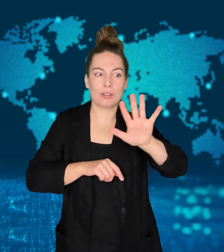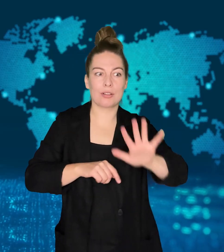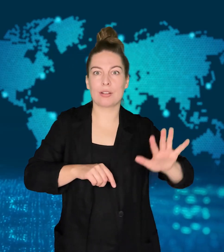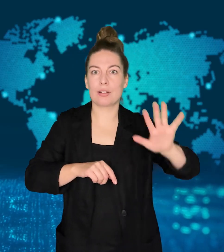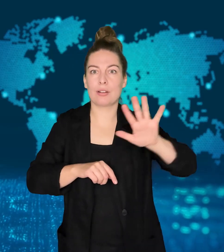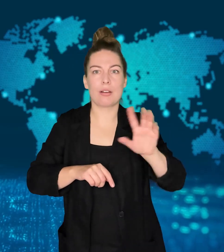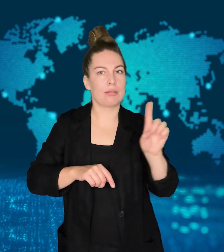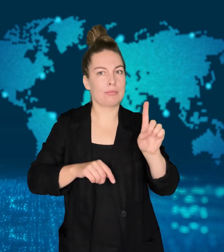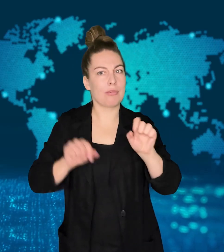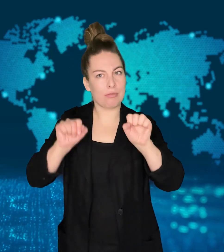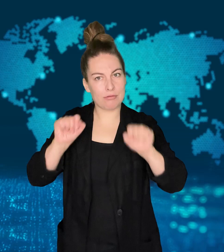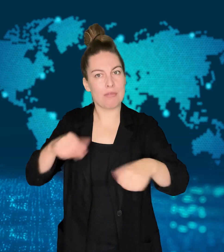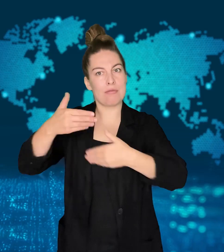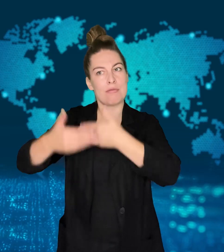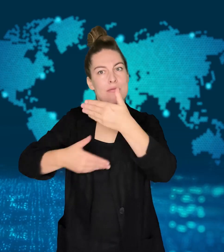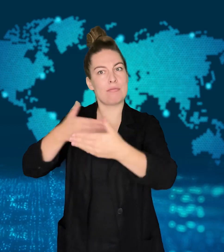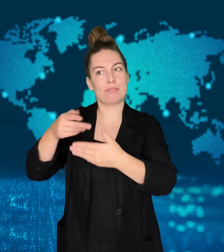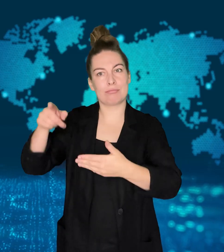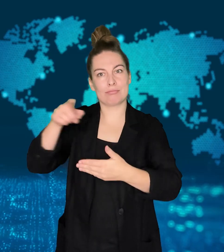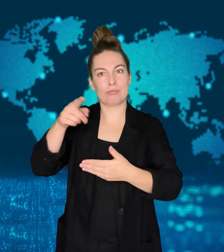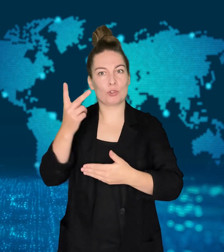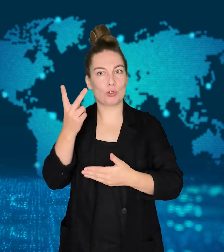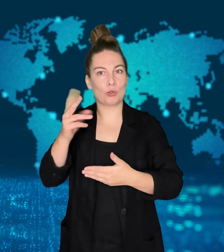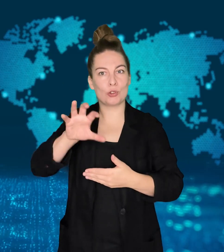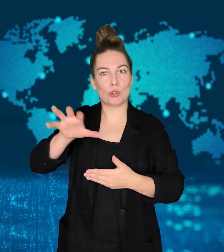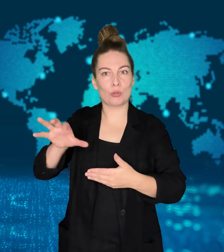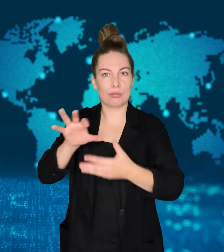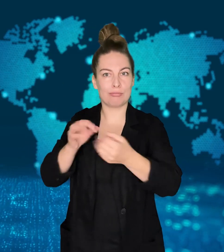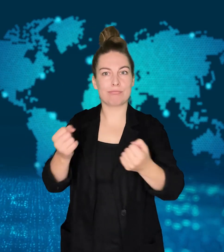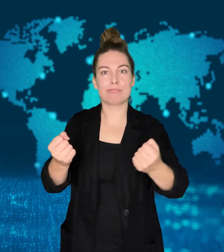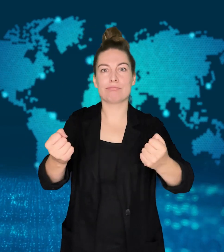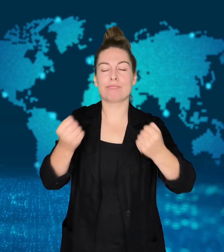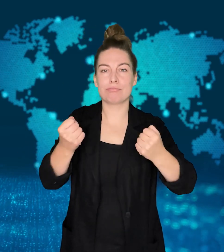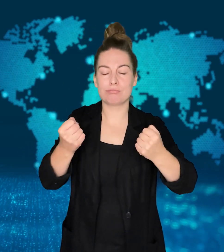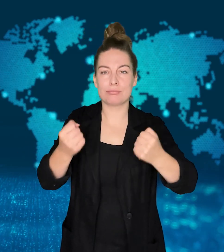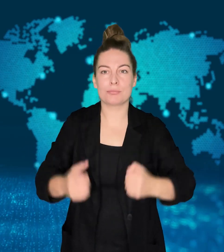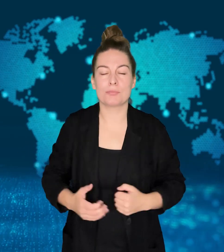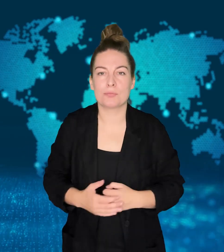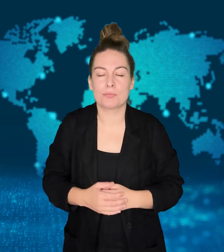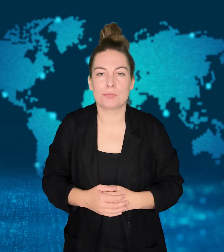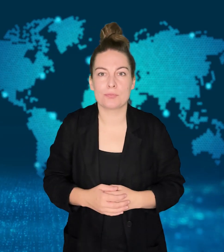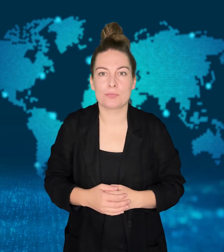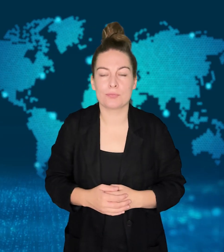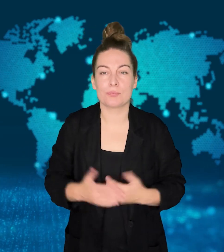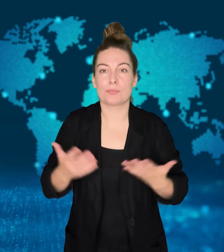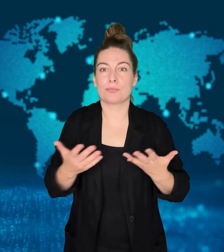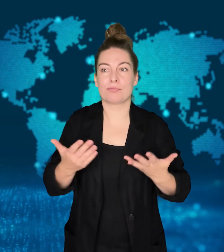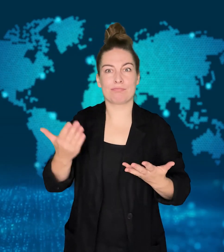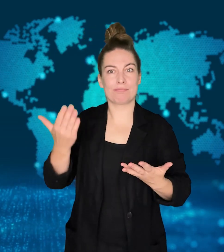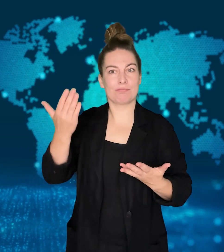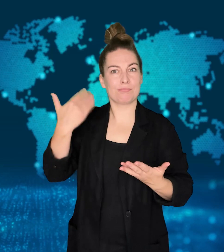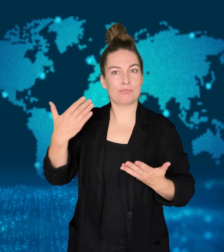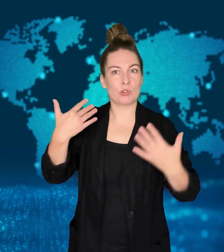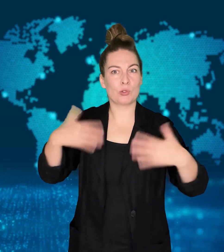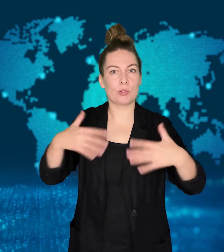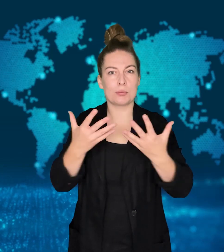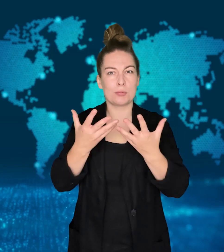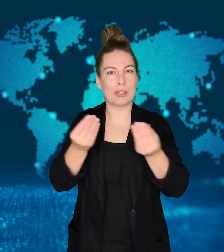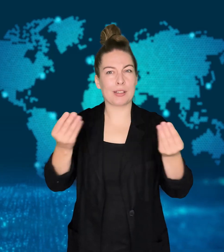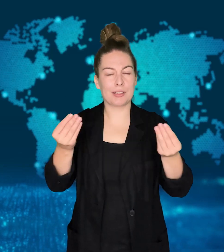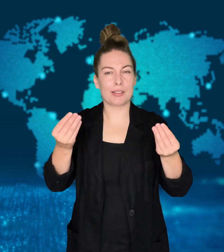China has been helping Russia by piping out more Russian natural gas into one of